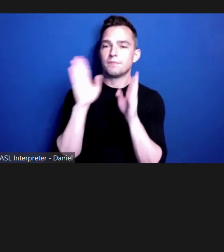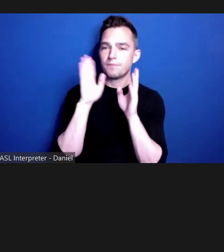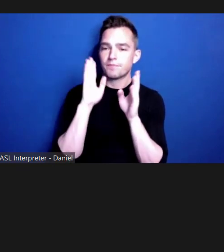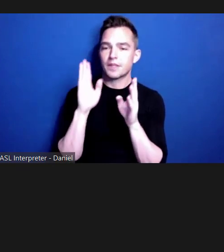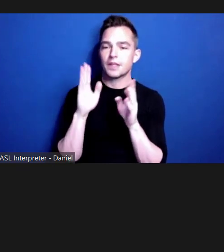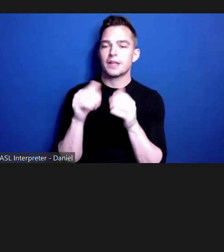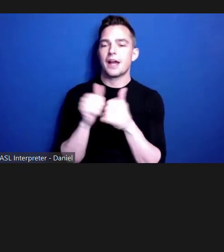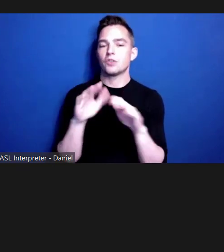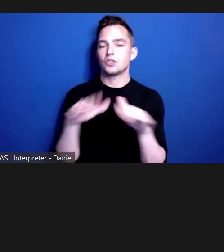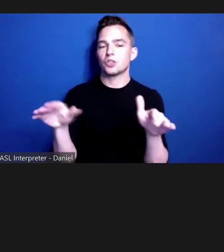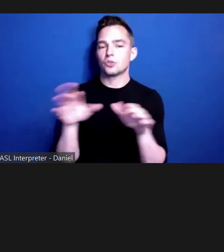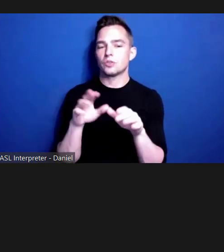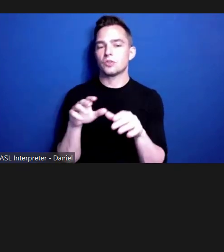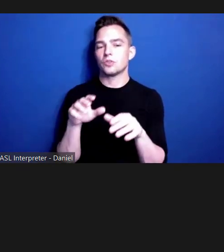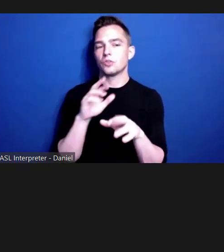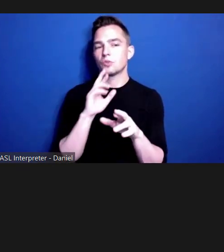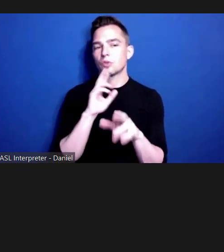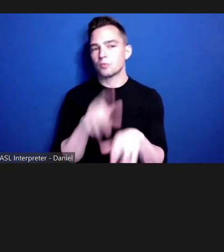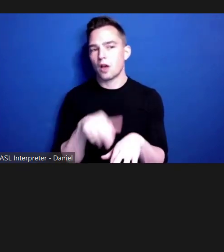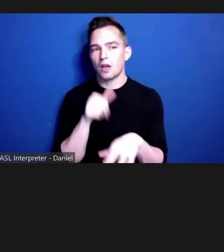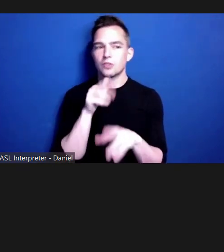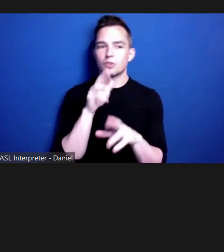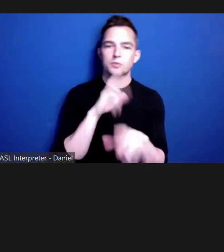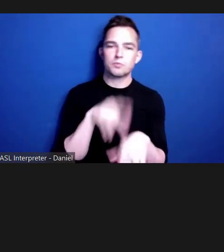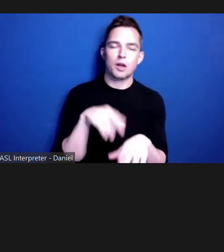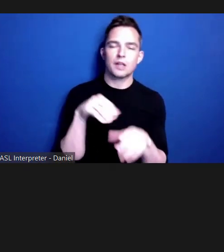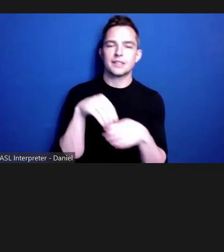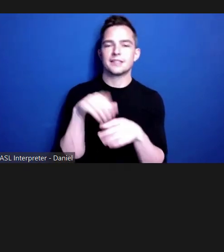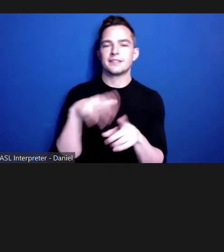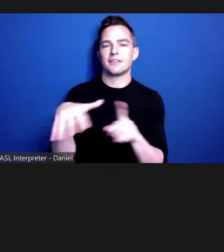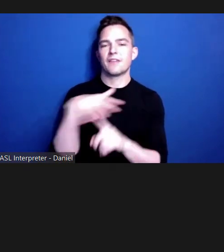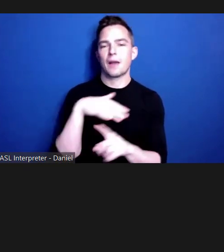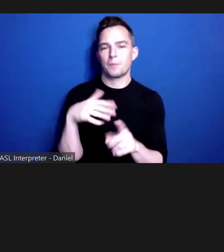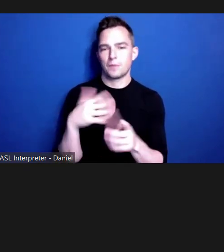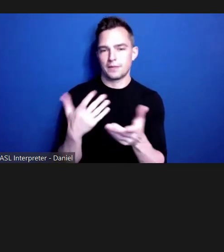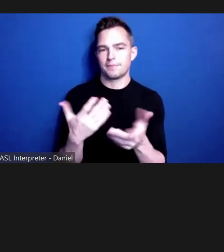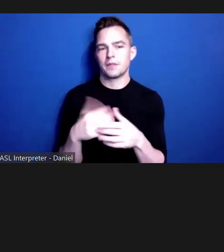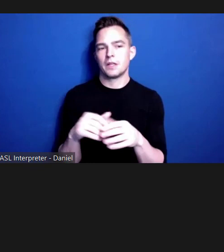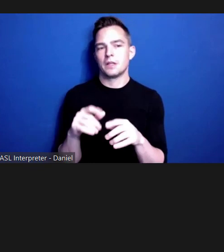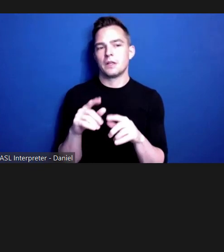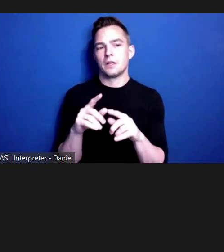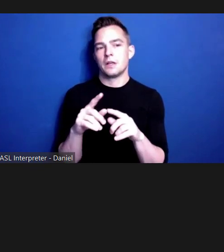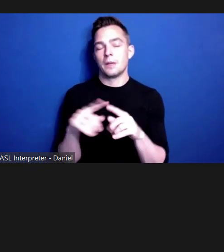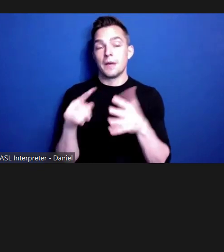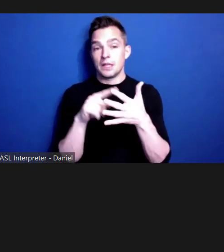do not respond to their environment, but these sorts of observations